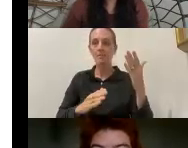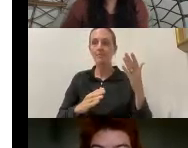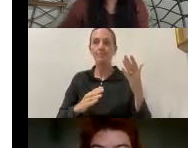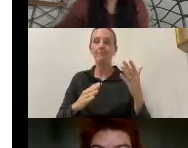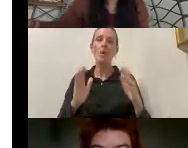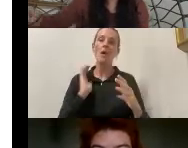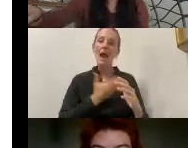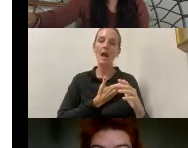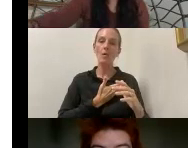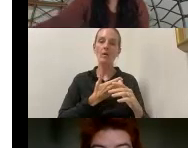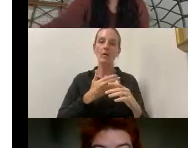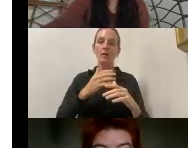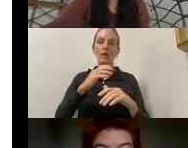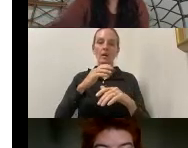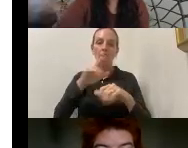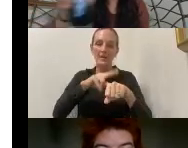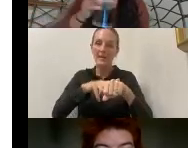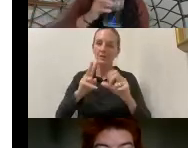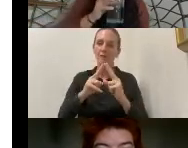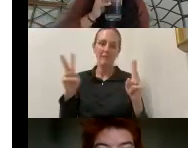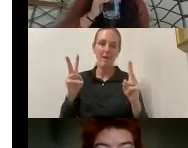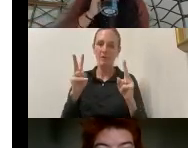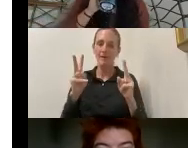T’Sou-ke Nation always invites classes and nearby schools to come learn about the solar